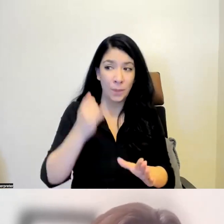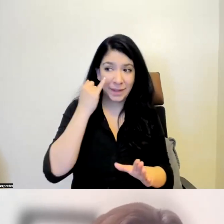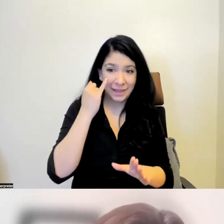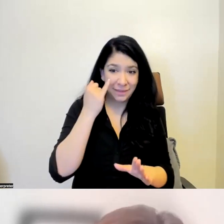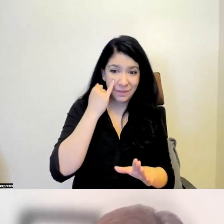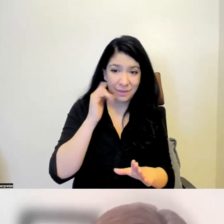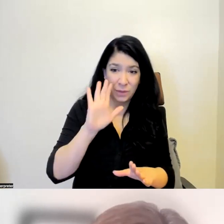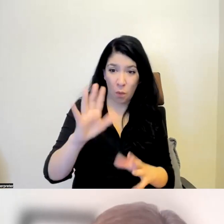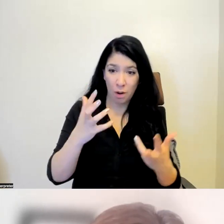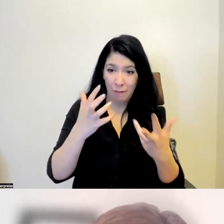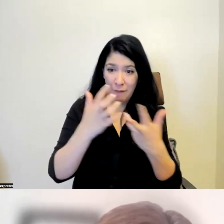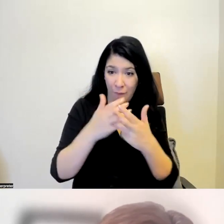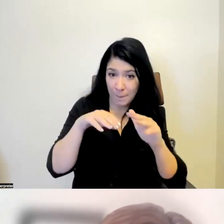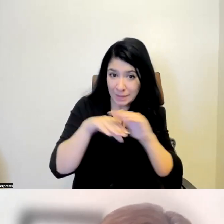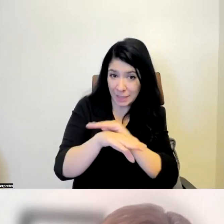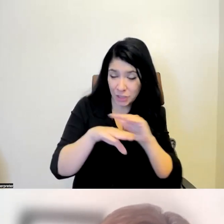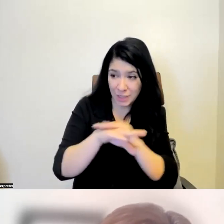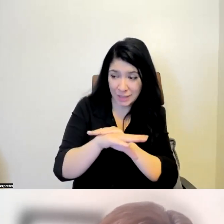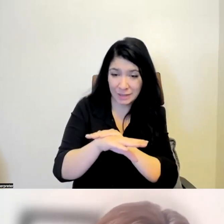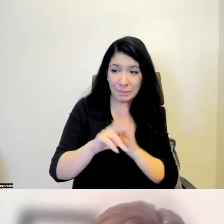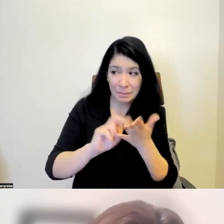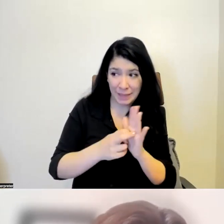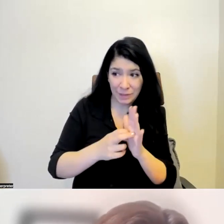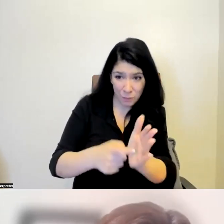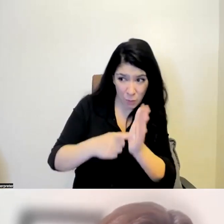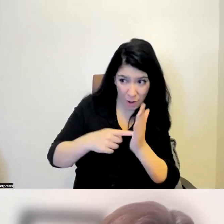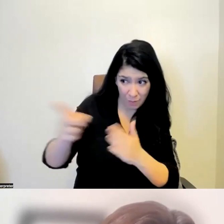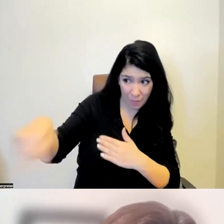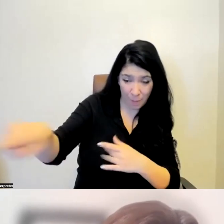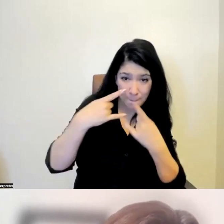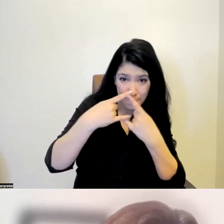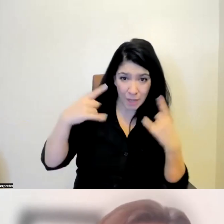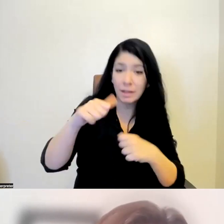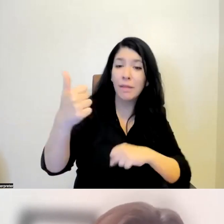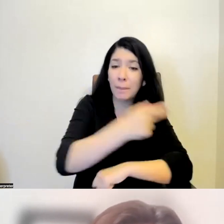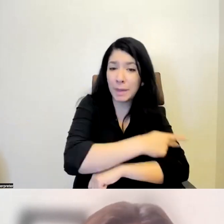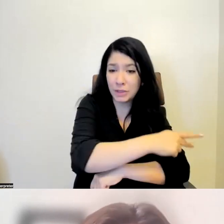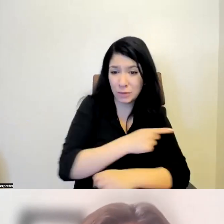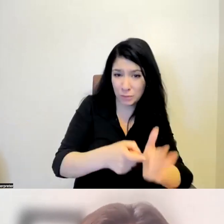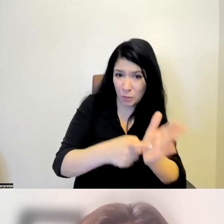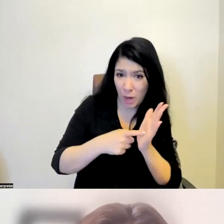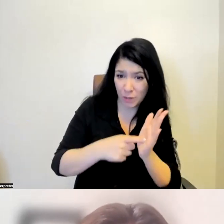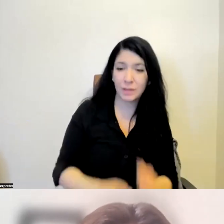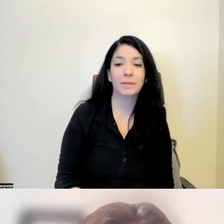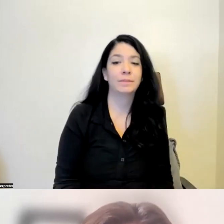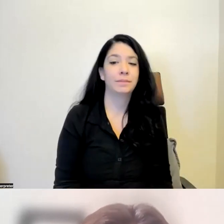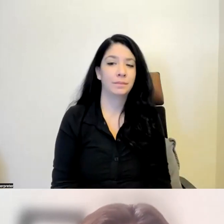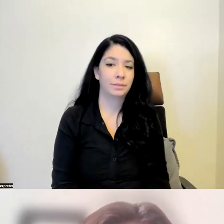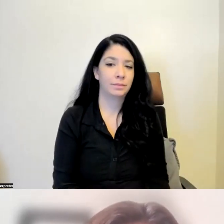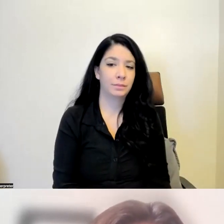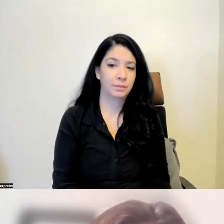could -- if other patients can be required to wear masks during -- in a healthcare setting alongside